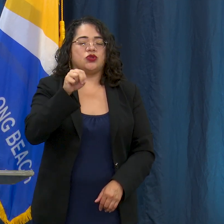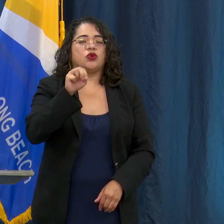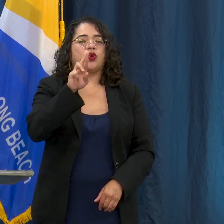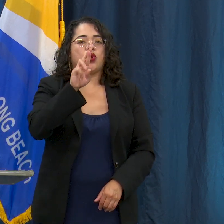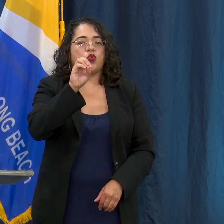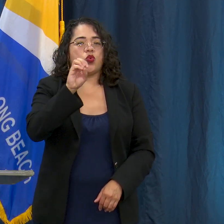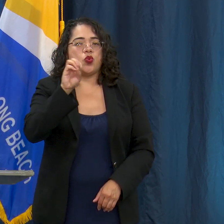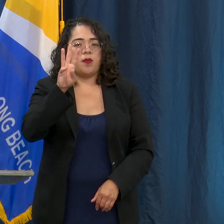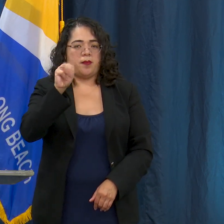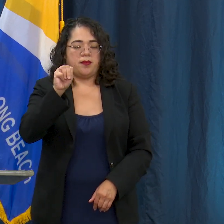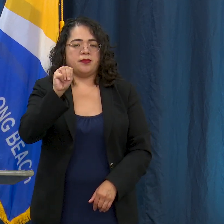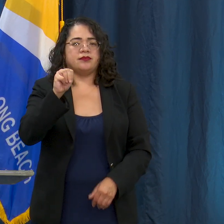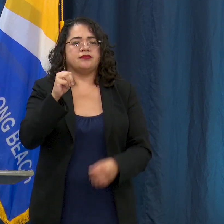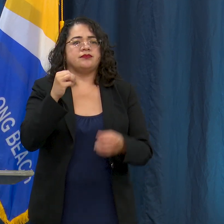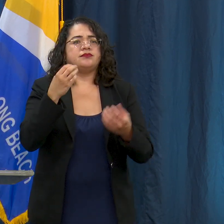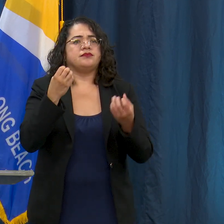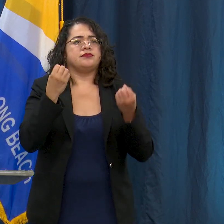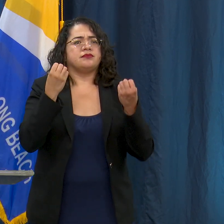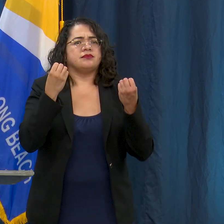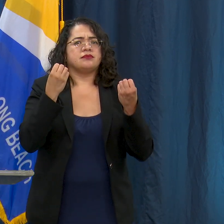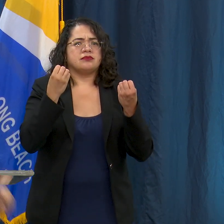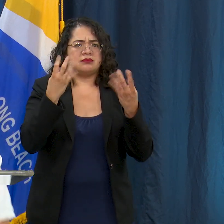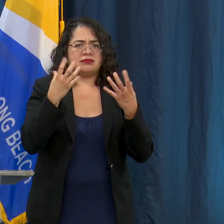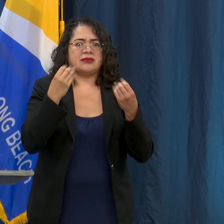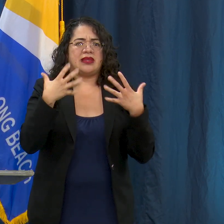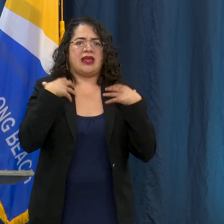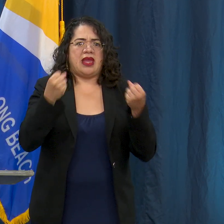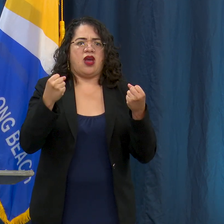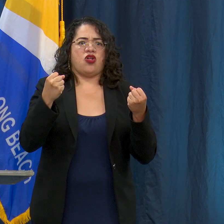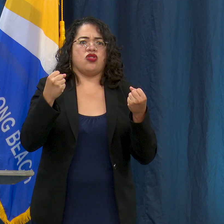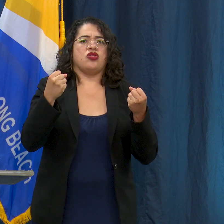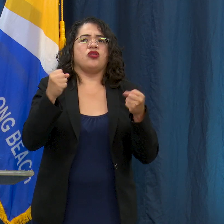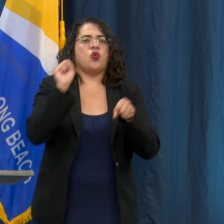recent weeks including Dr. Barbara Ferrer who said in a statement released